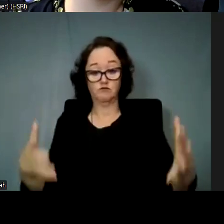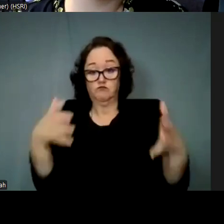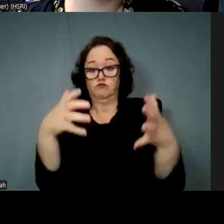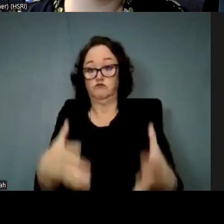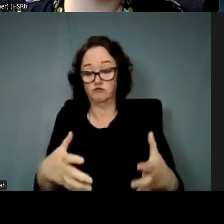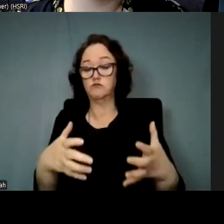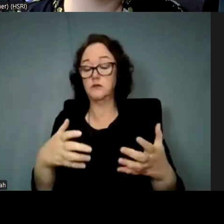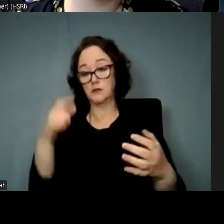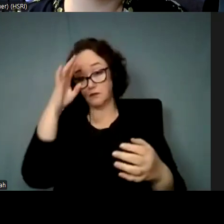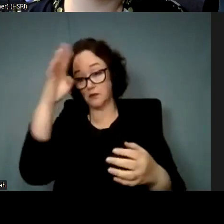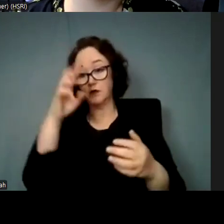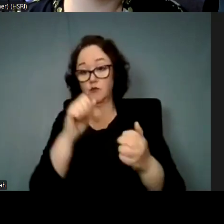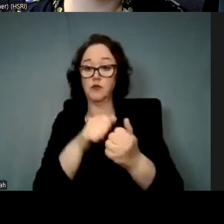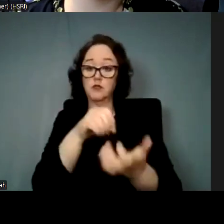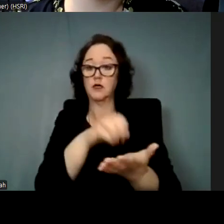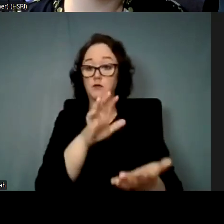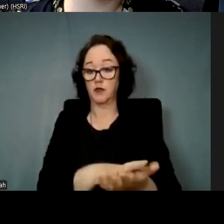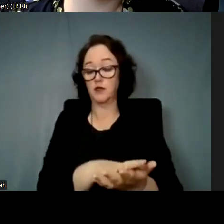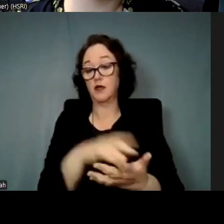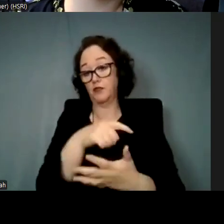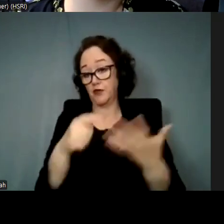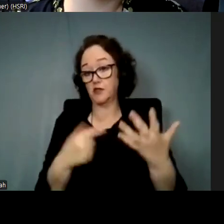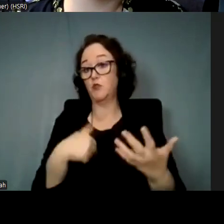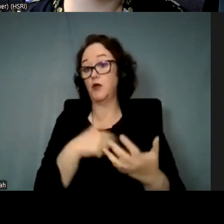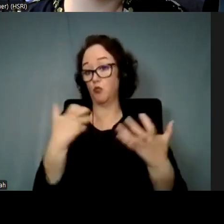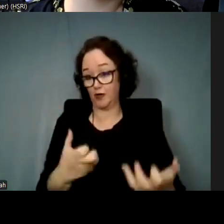the help of other partners, we were able to have a summit in